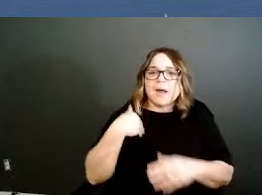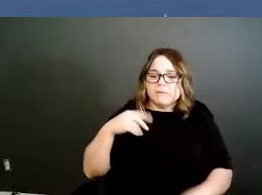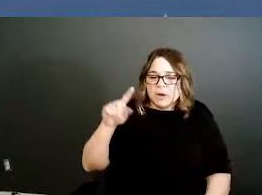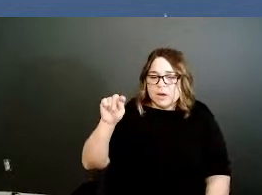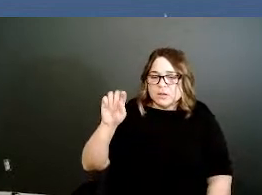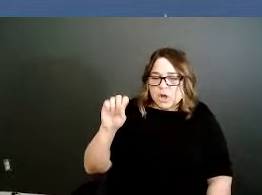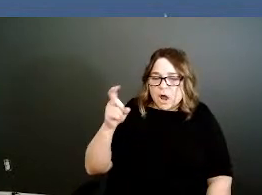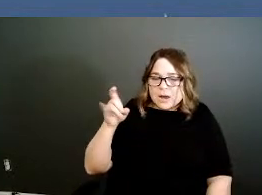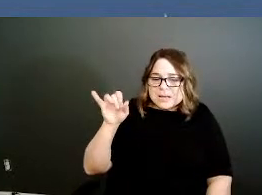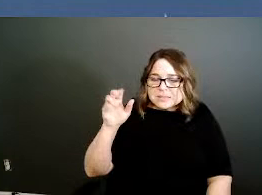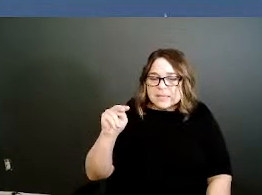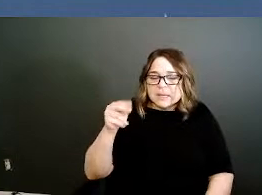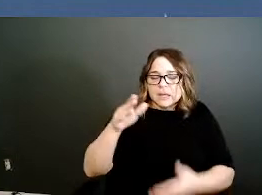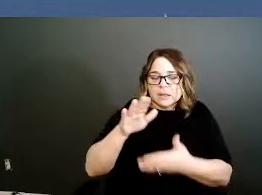FULLY SUPPORTING AND WAS REALLY HOPING TO SEE SHOW UP